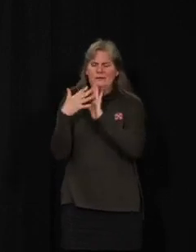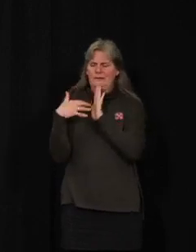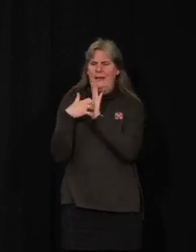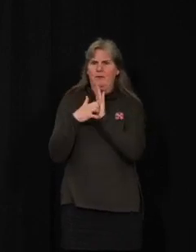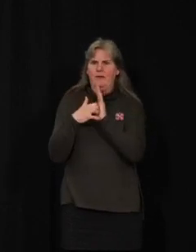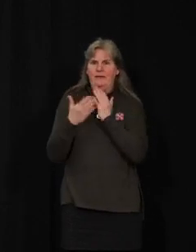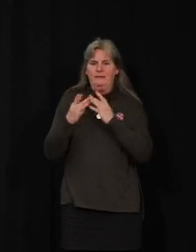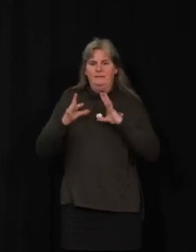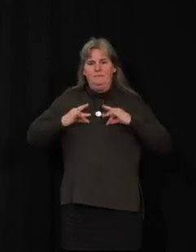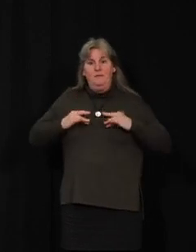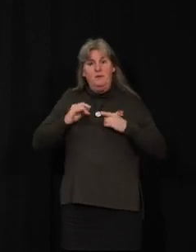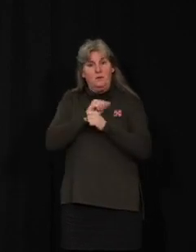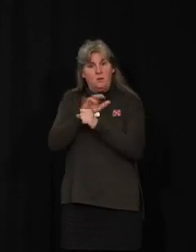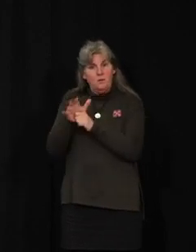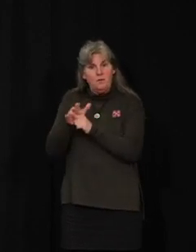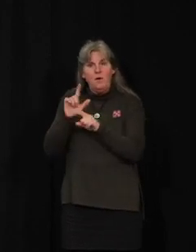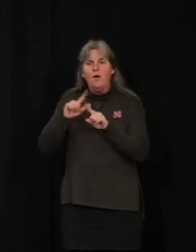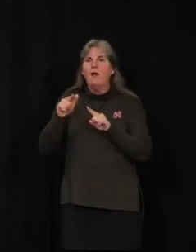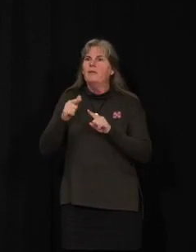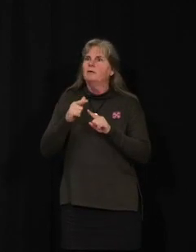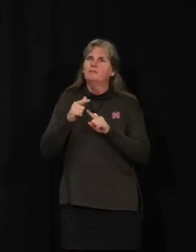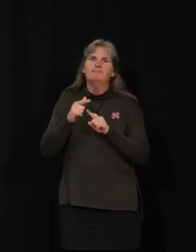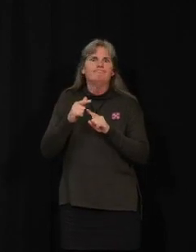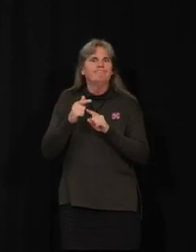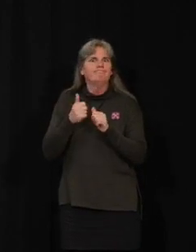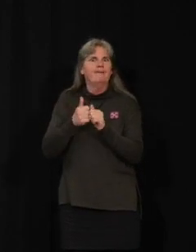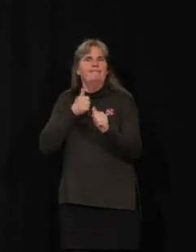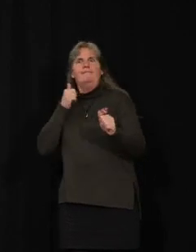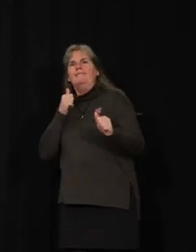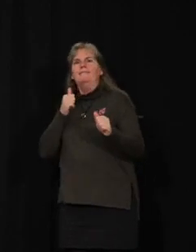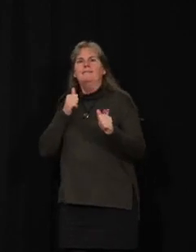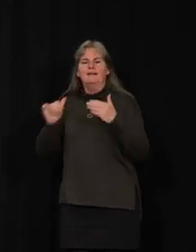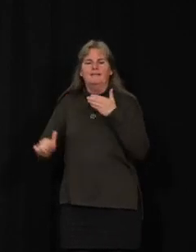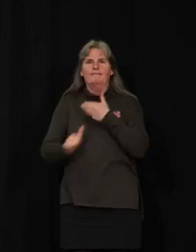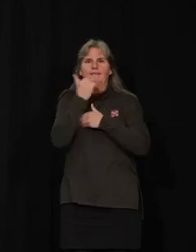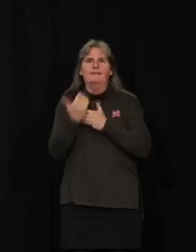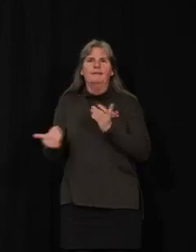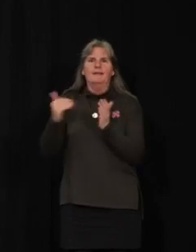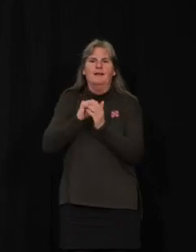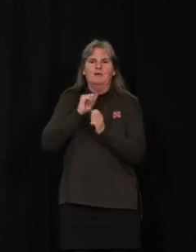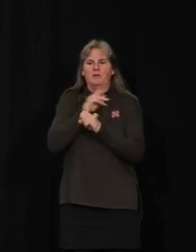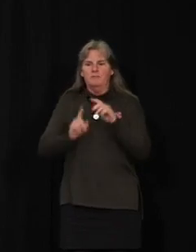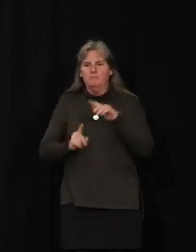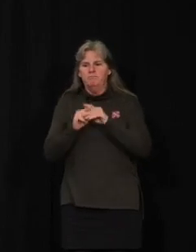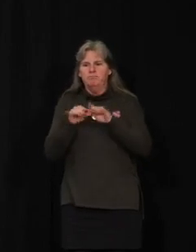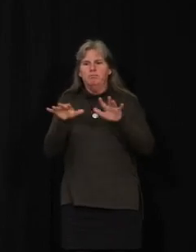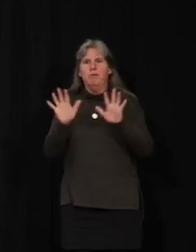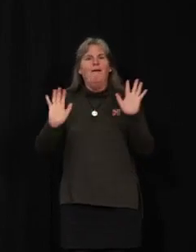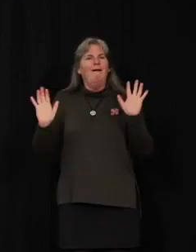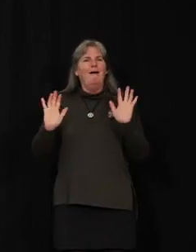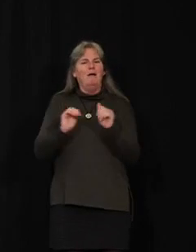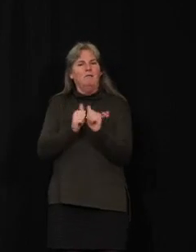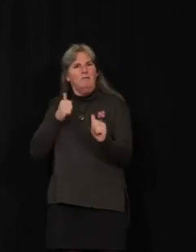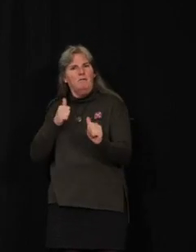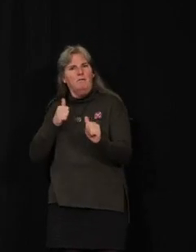wave of the virus. We will have further details on